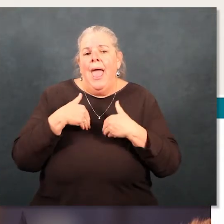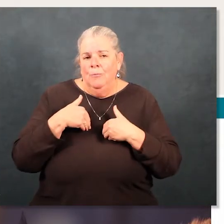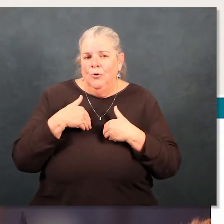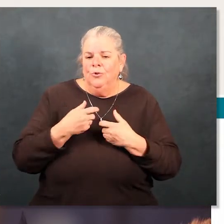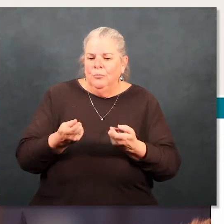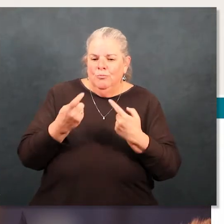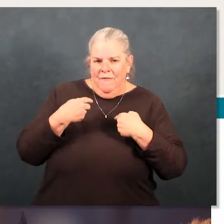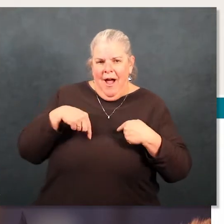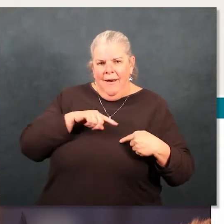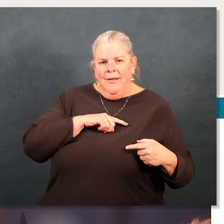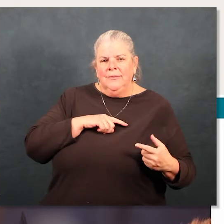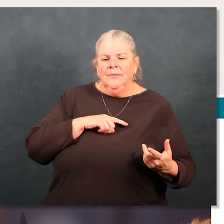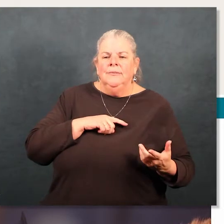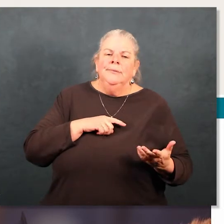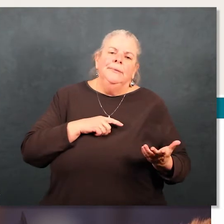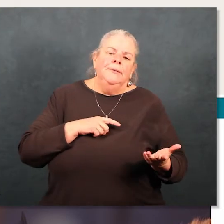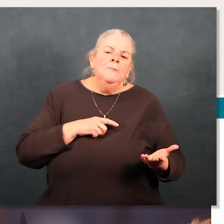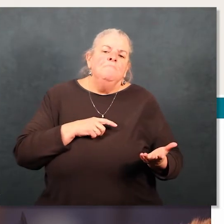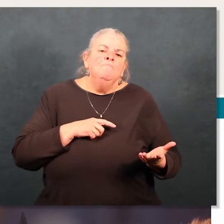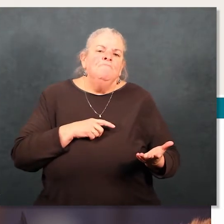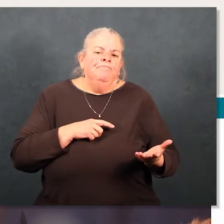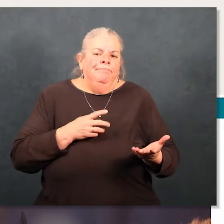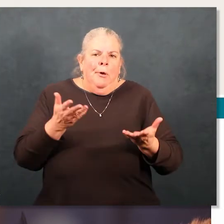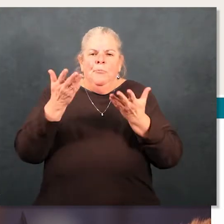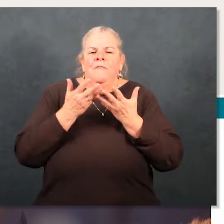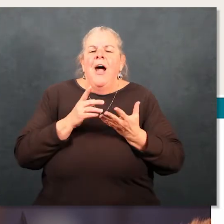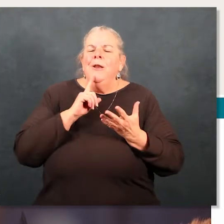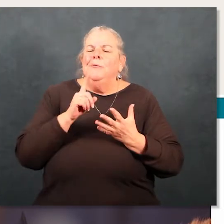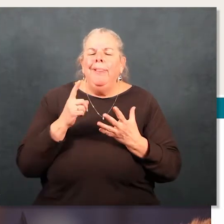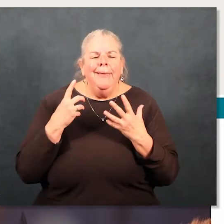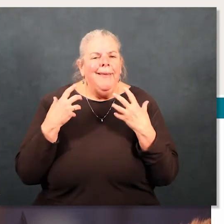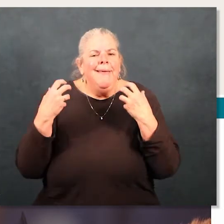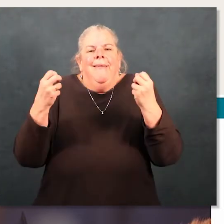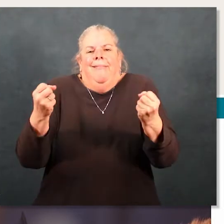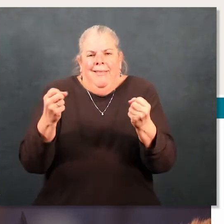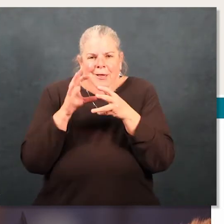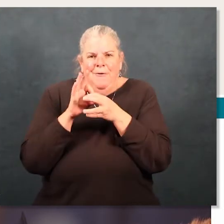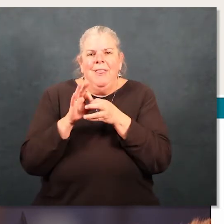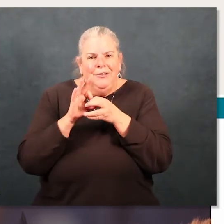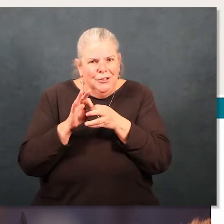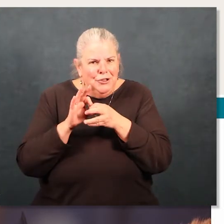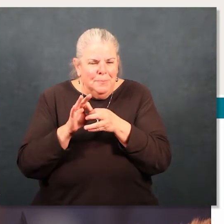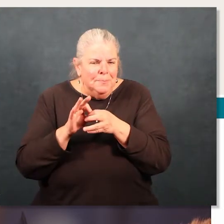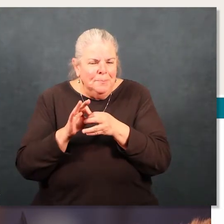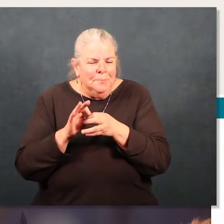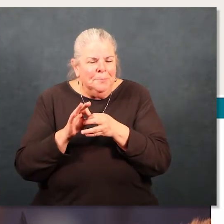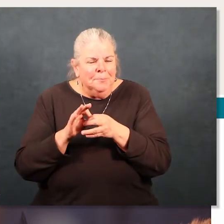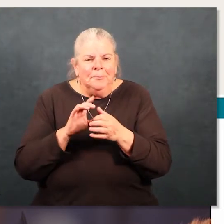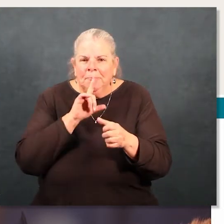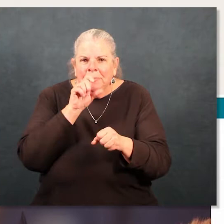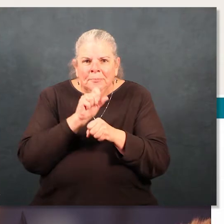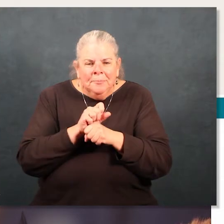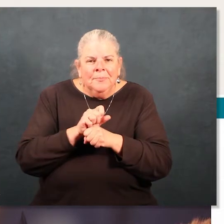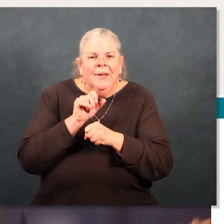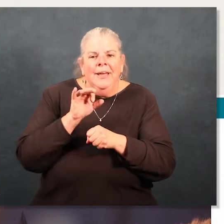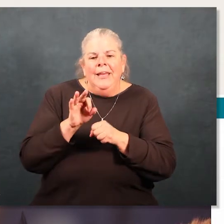they provide an incredible healing relationship. If, if a person has